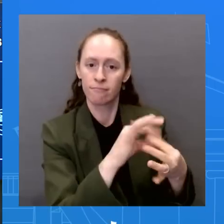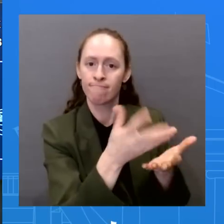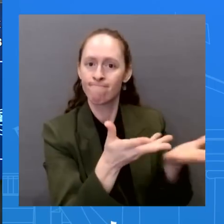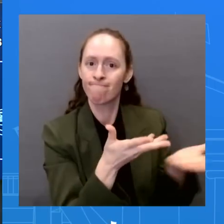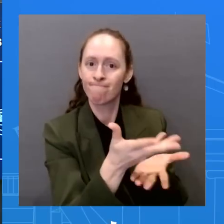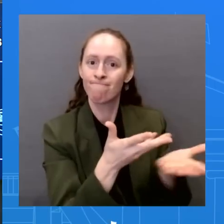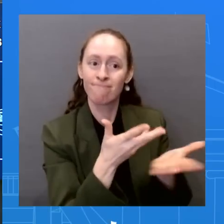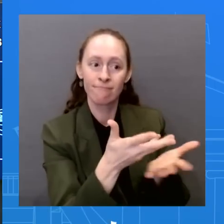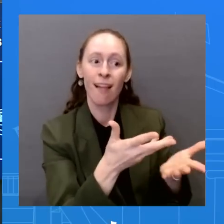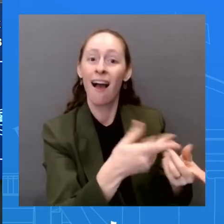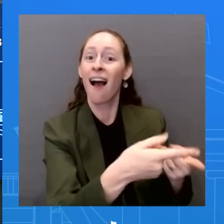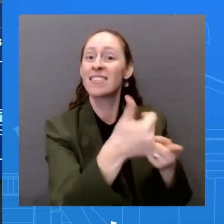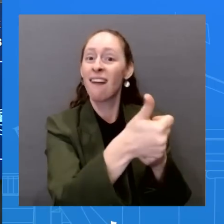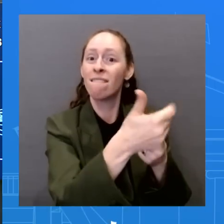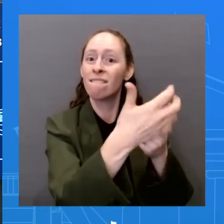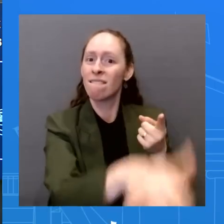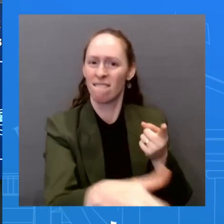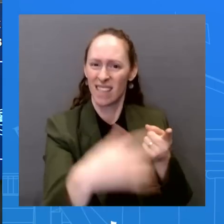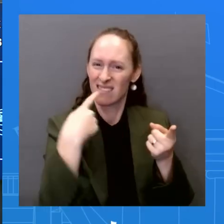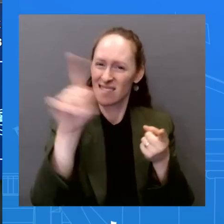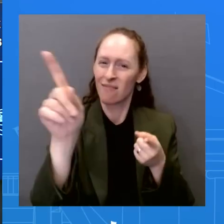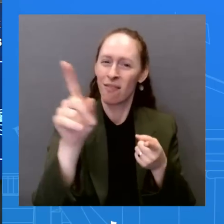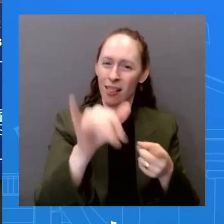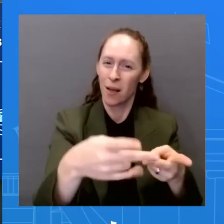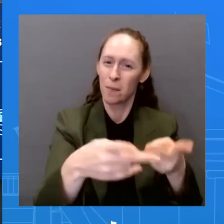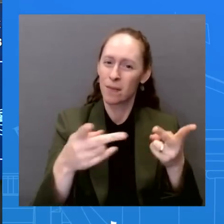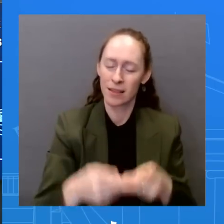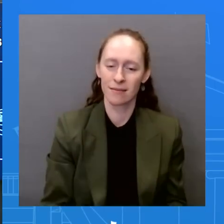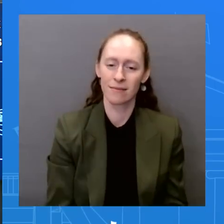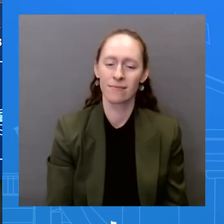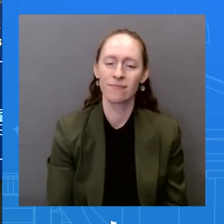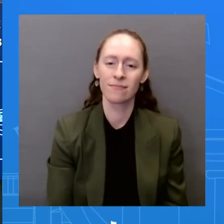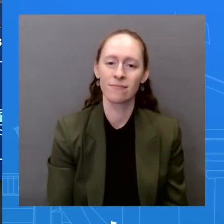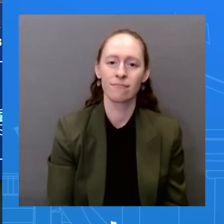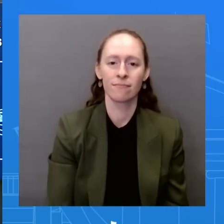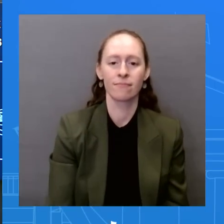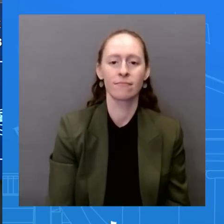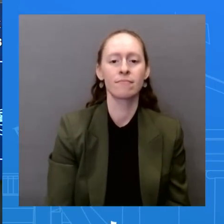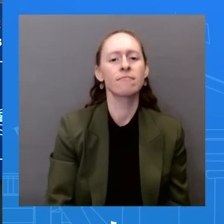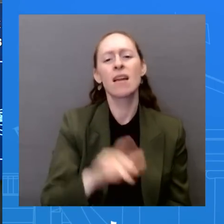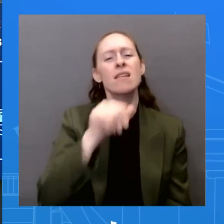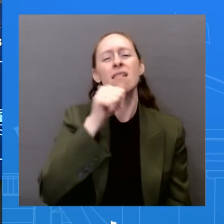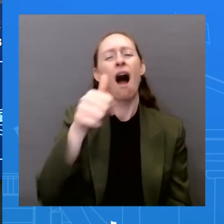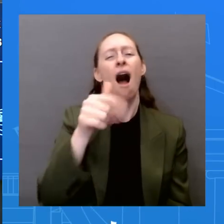It's not about just the vaccine allocation. It's about that intense community engagement that happens on the ground